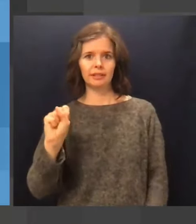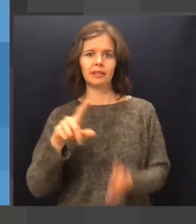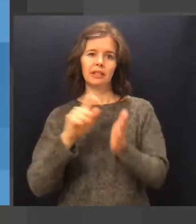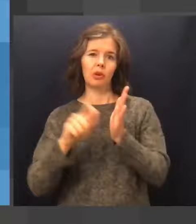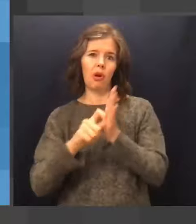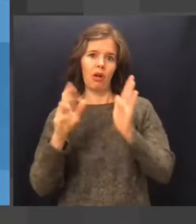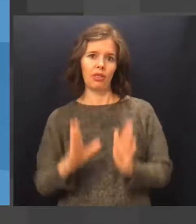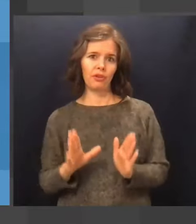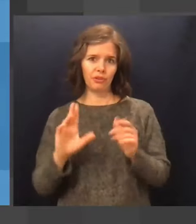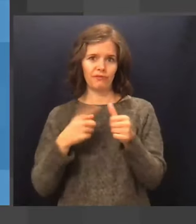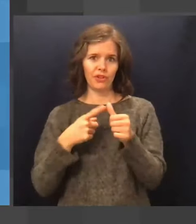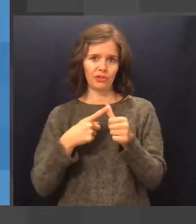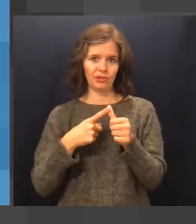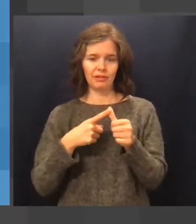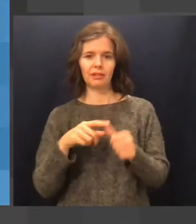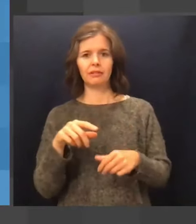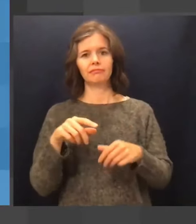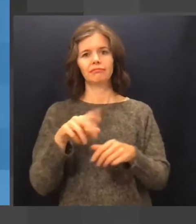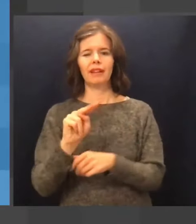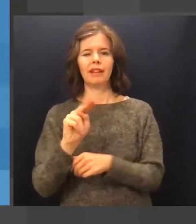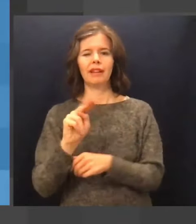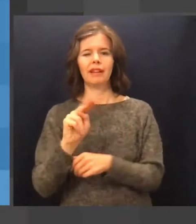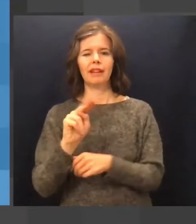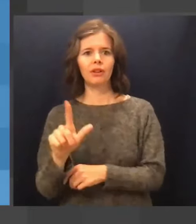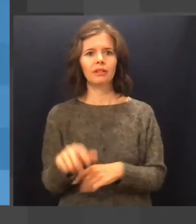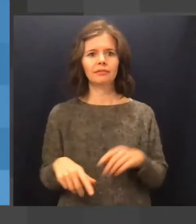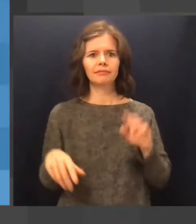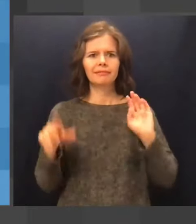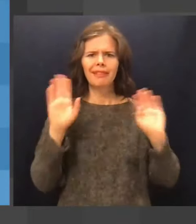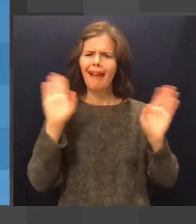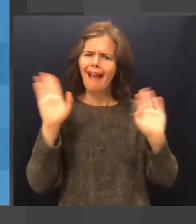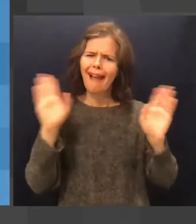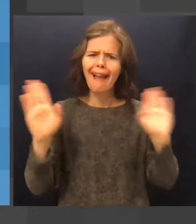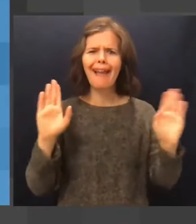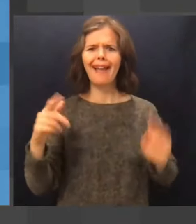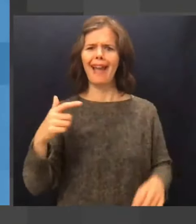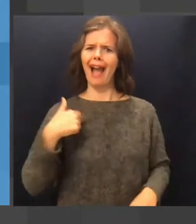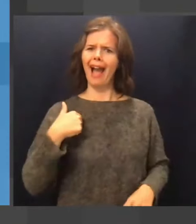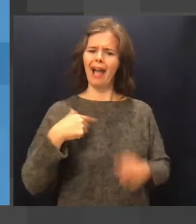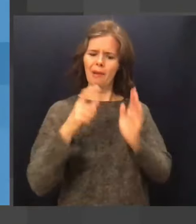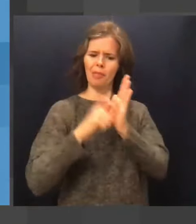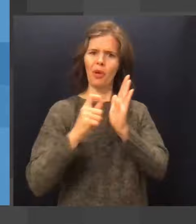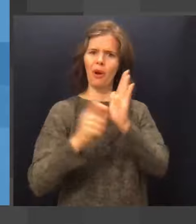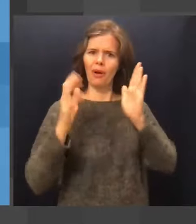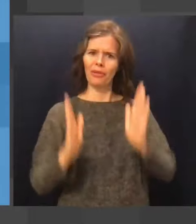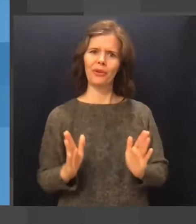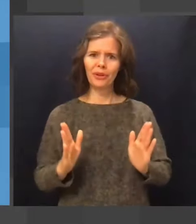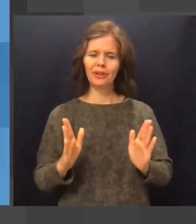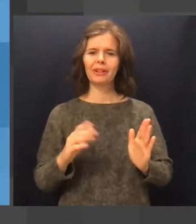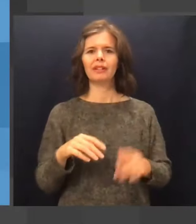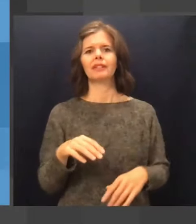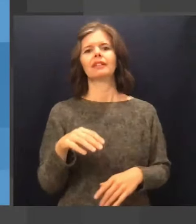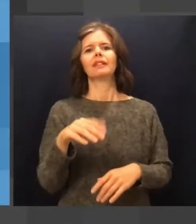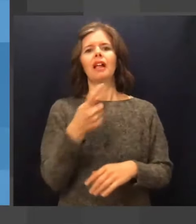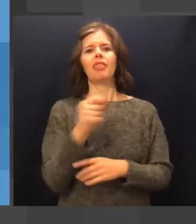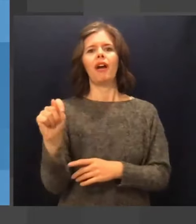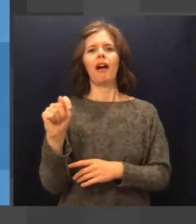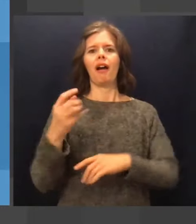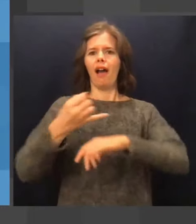MINECRAFTNOVEL, WITH SOME EXCITING NEWS. HEY, MINECRAFT COMMUNITY.